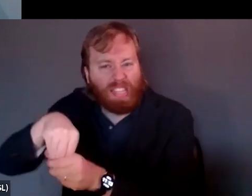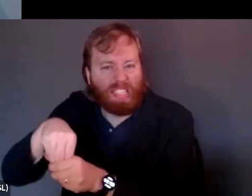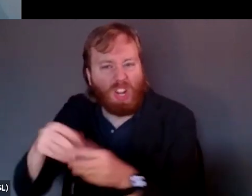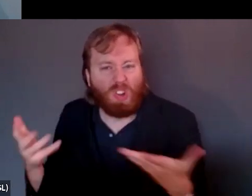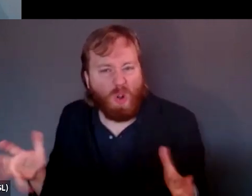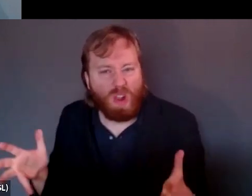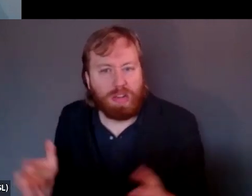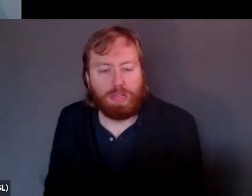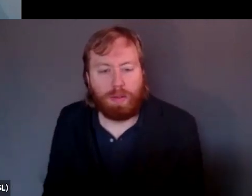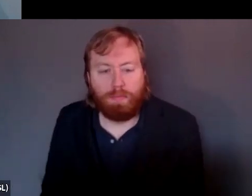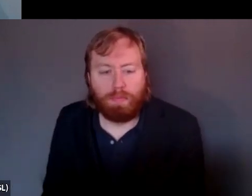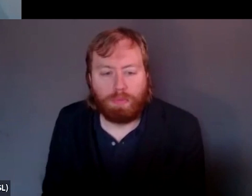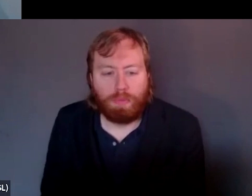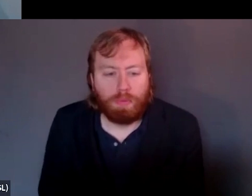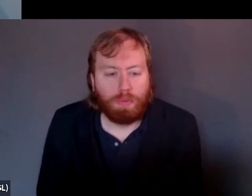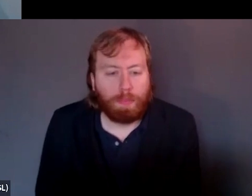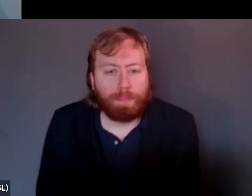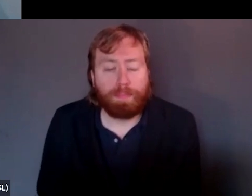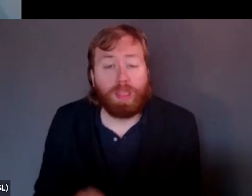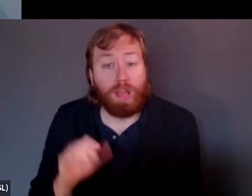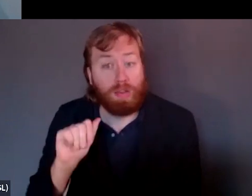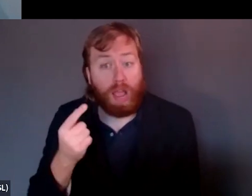That checks basically as you're writing code